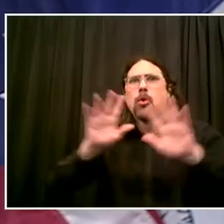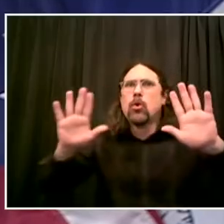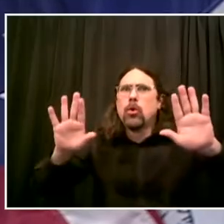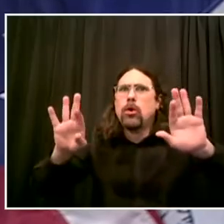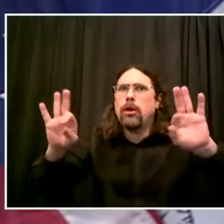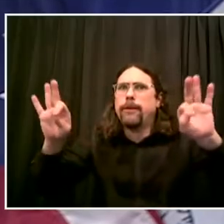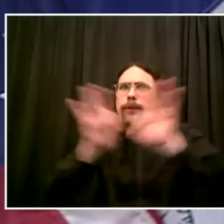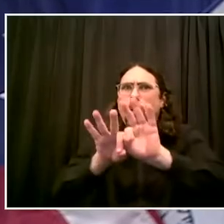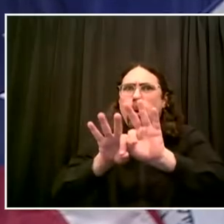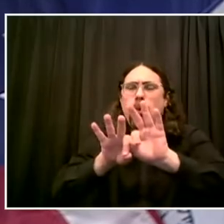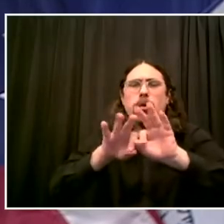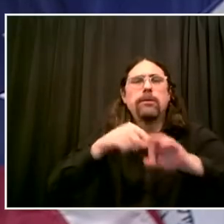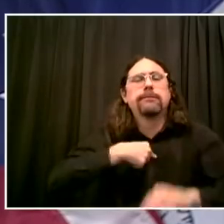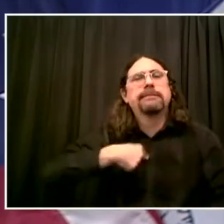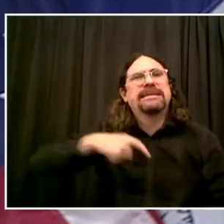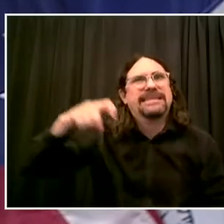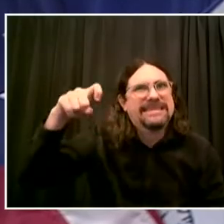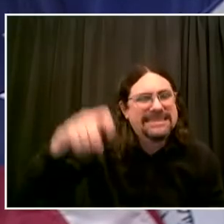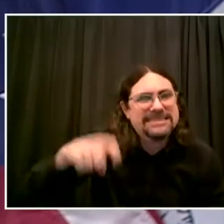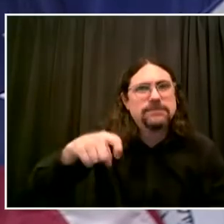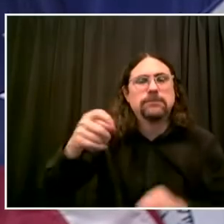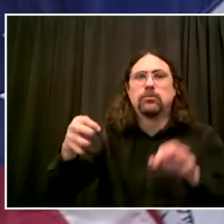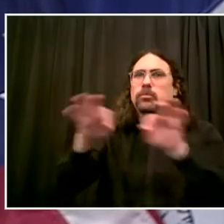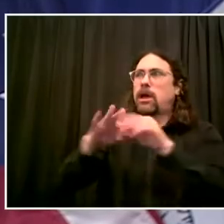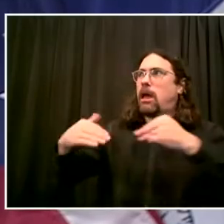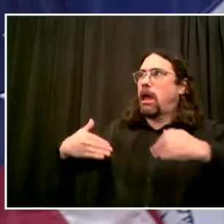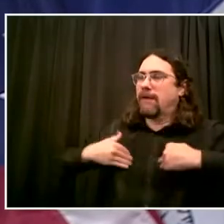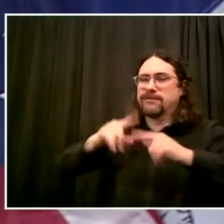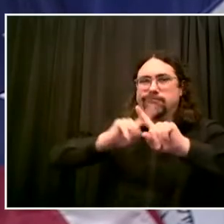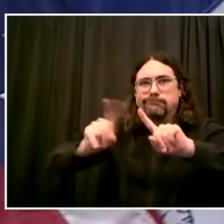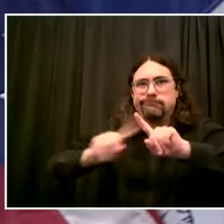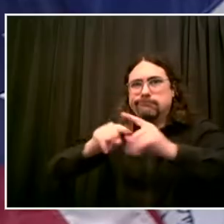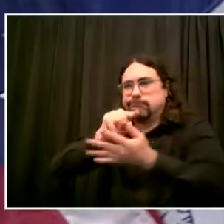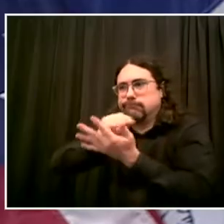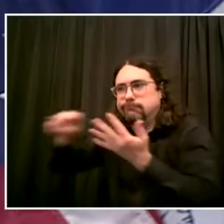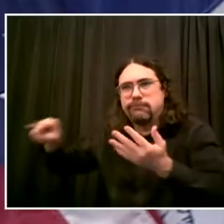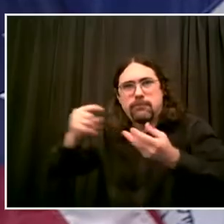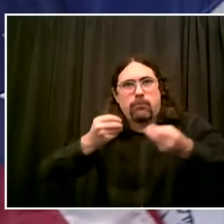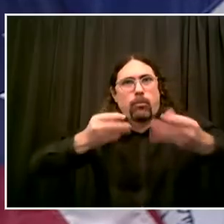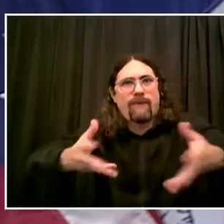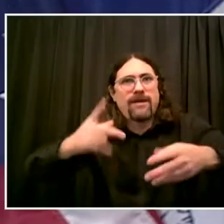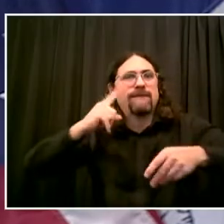ABSOLUTYEL ENED CHILDCARE TO COME BACK. BY ITS VERY